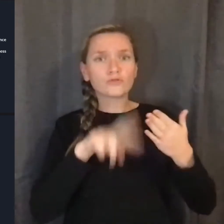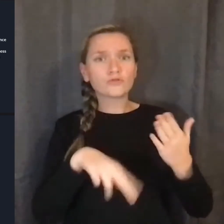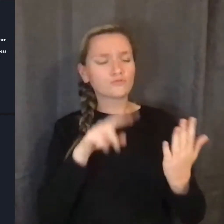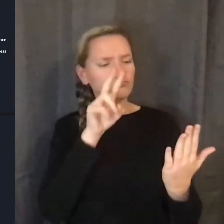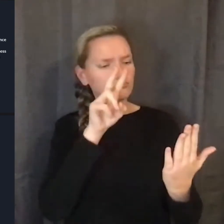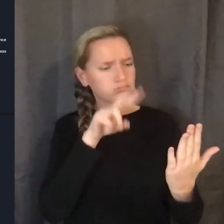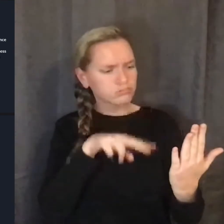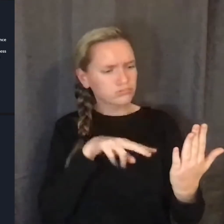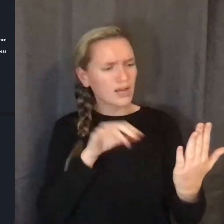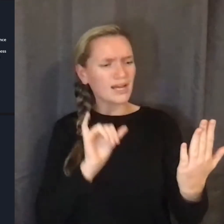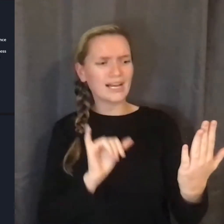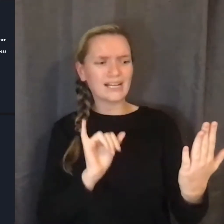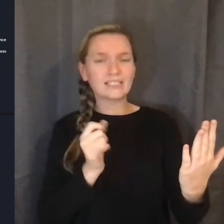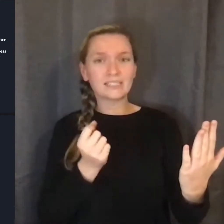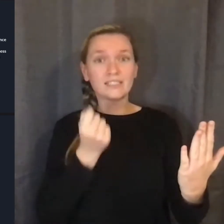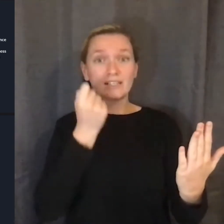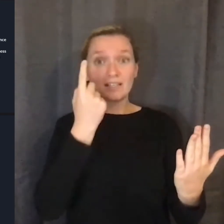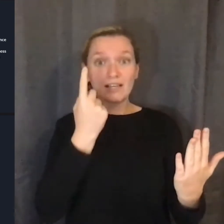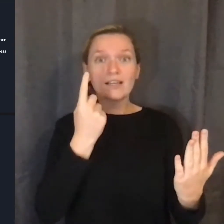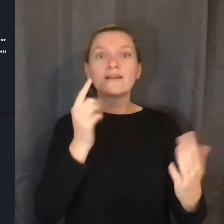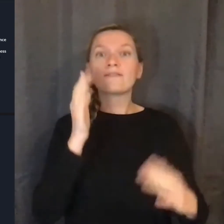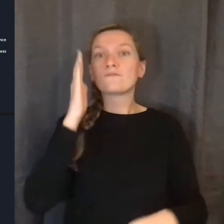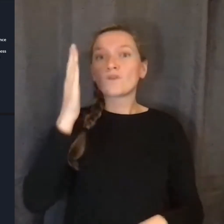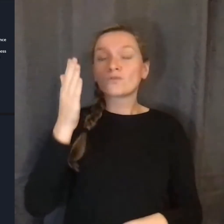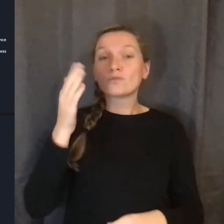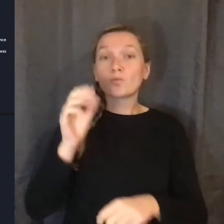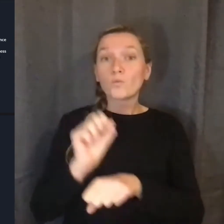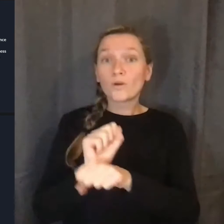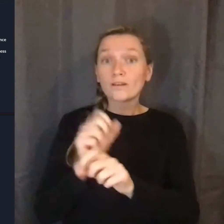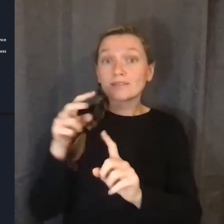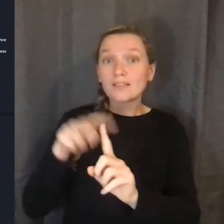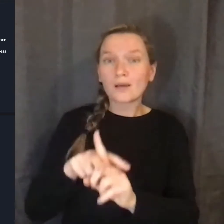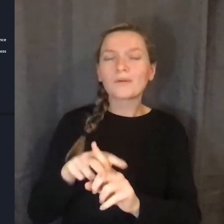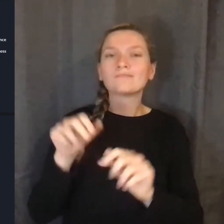When we look over our results we can understand our personality